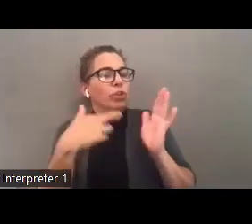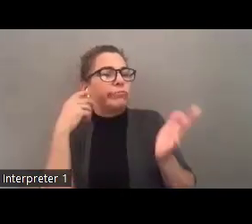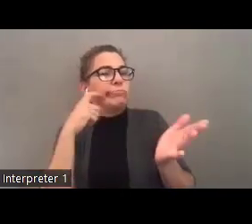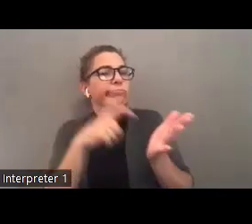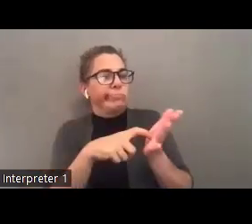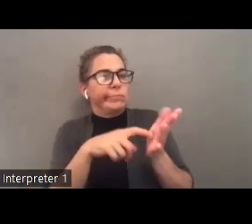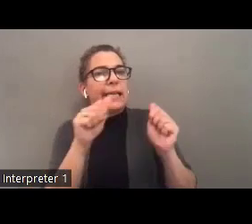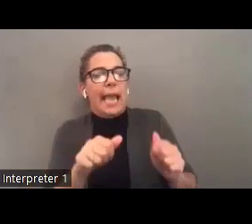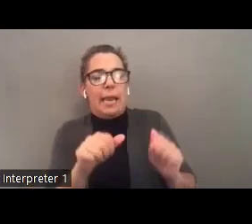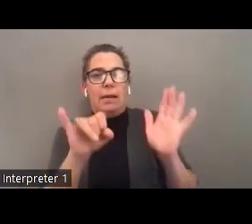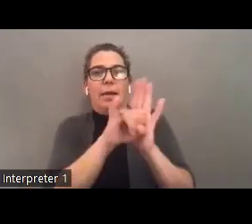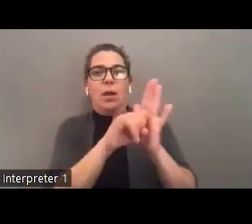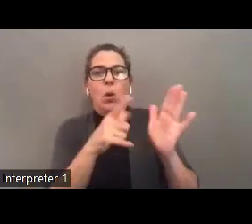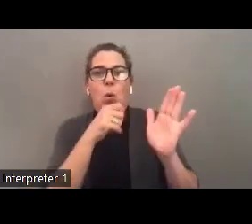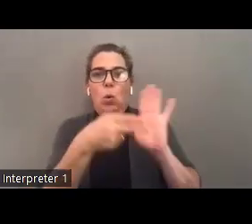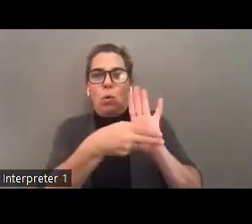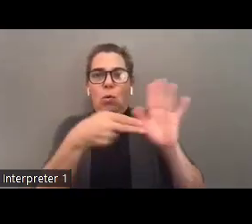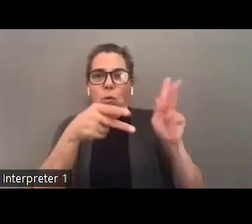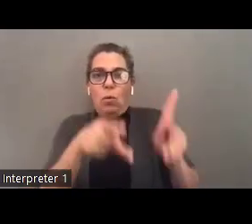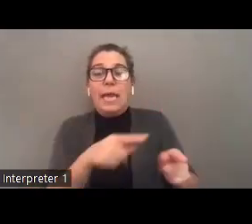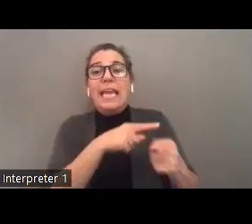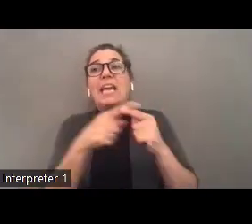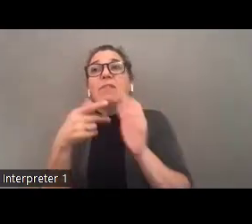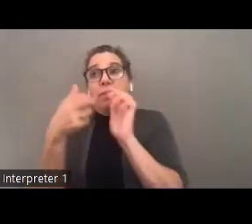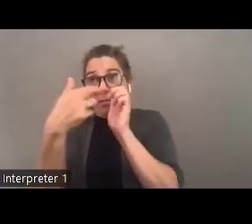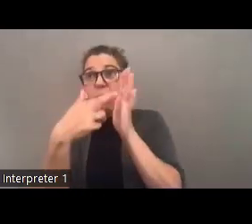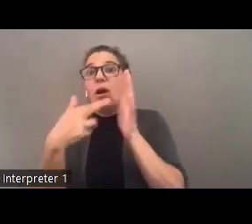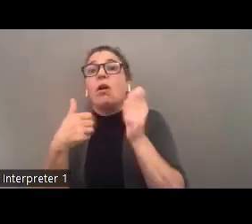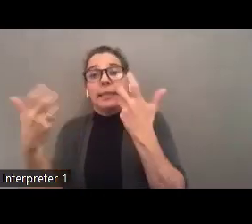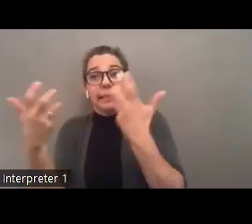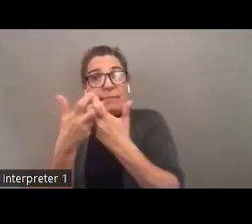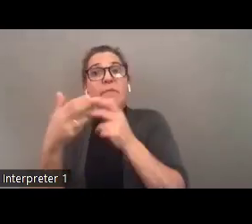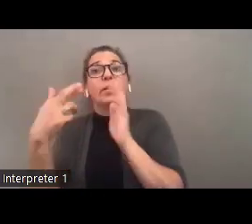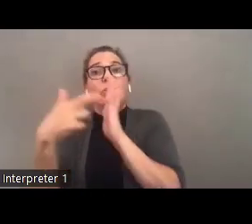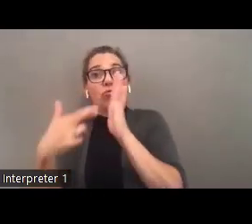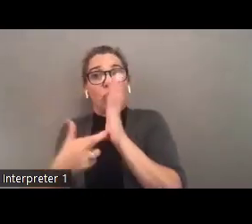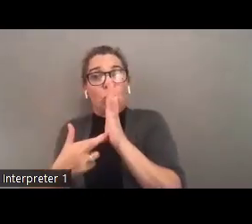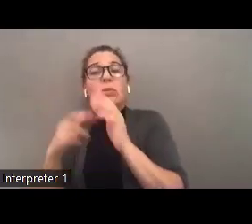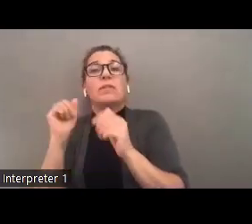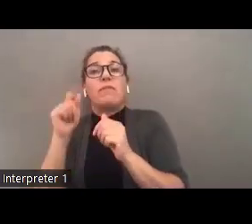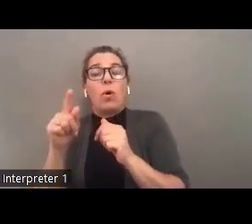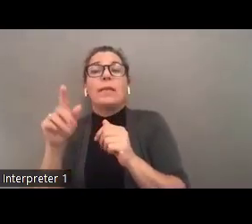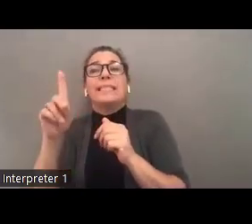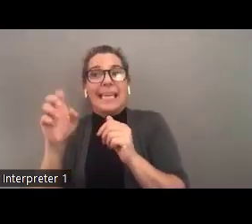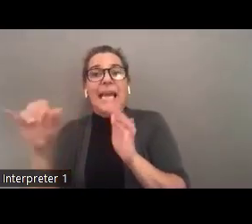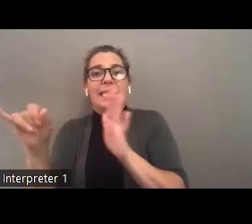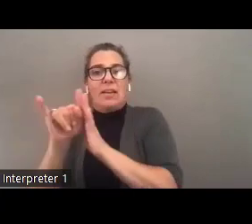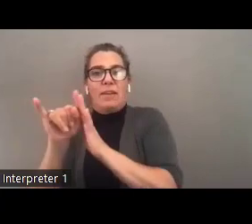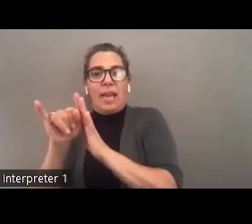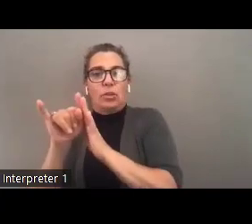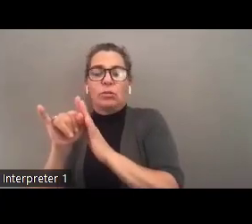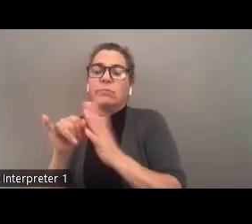even if it meets a regulatory definition for being de-identified. Researchers should consider the appropriateness